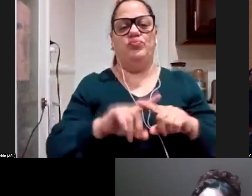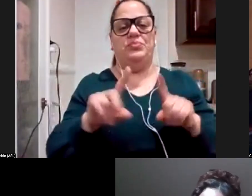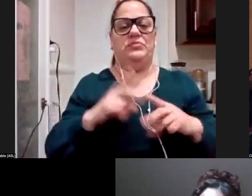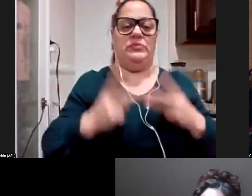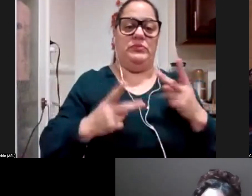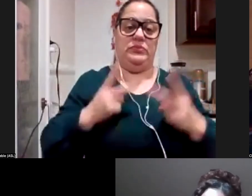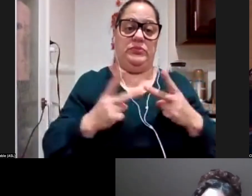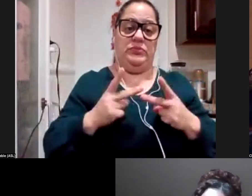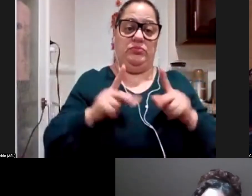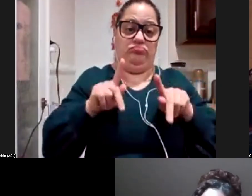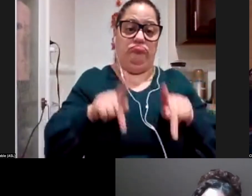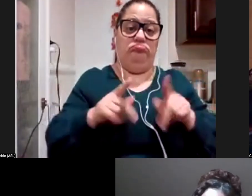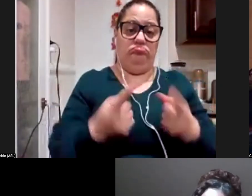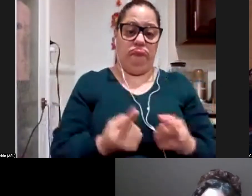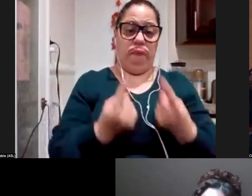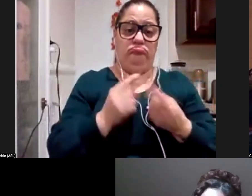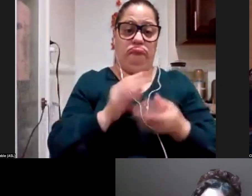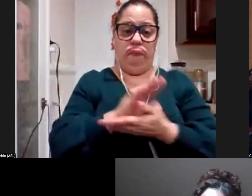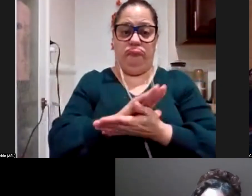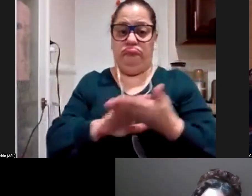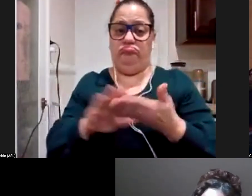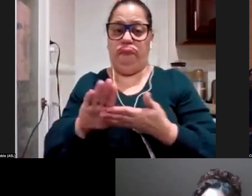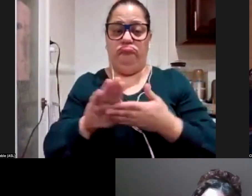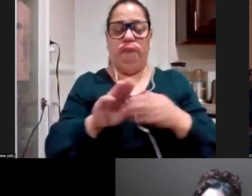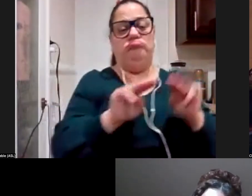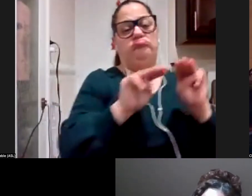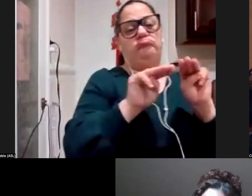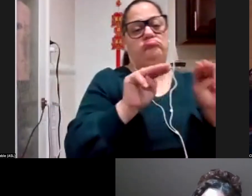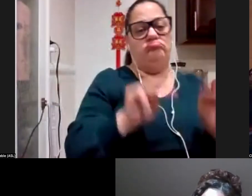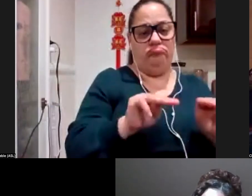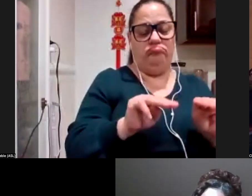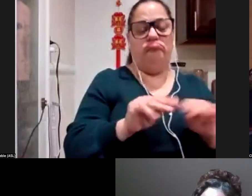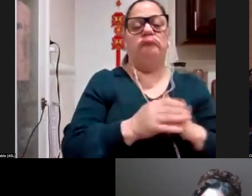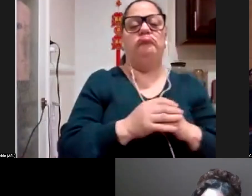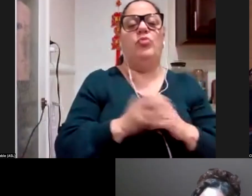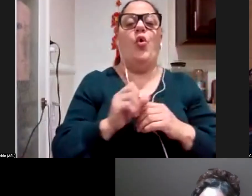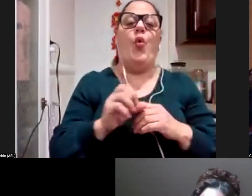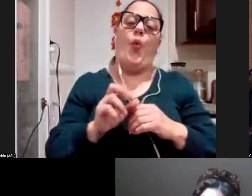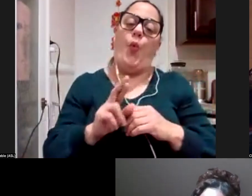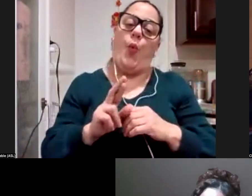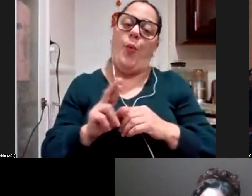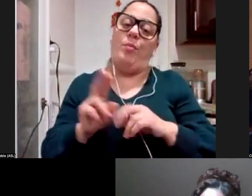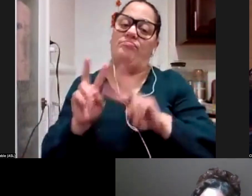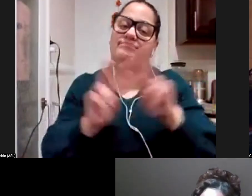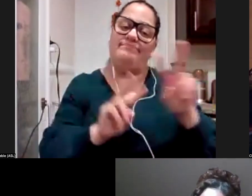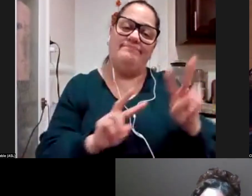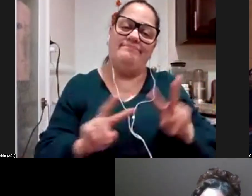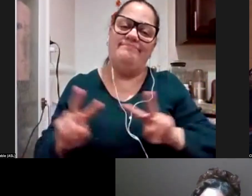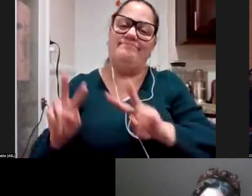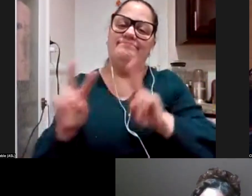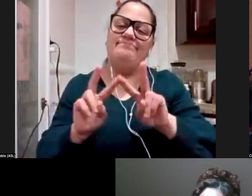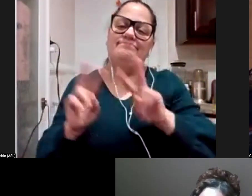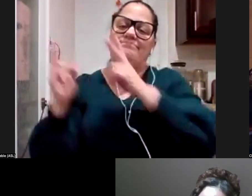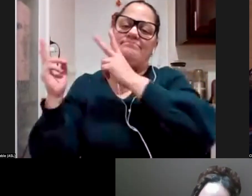in person to the museum in Albertson, Long Island, or perusing the database uh inspires